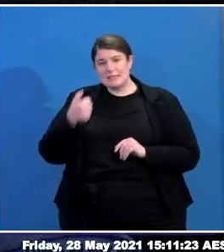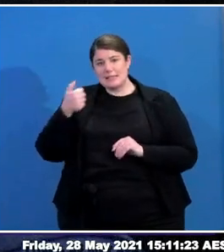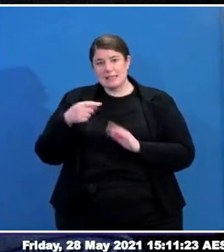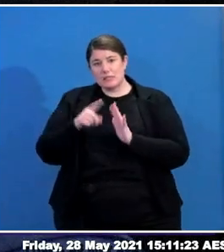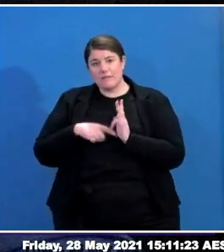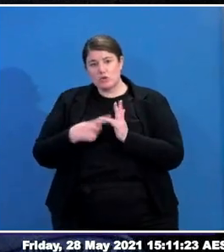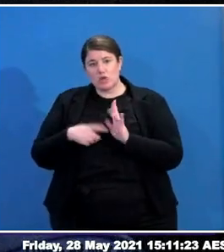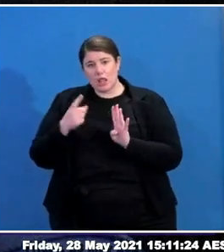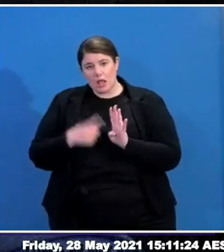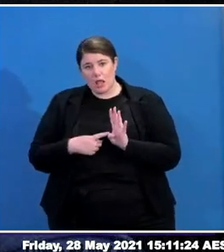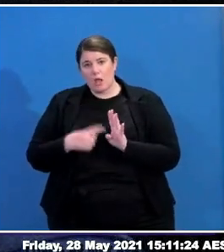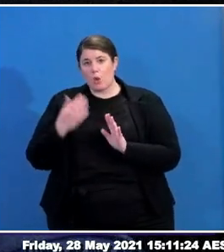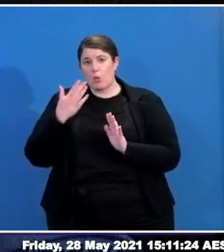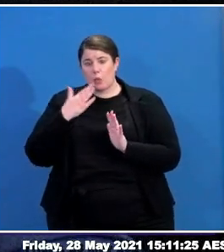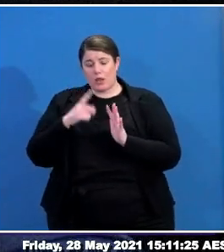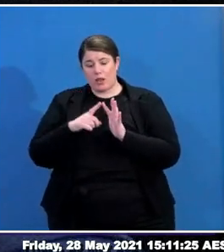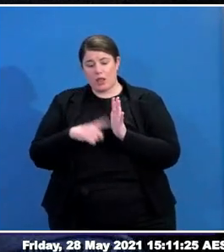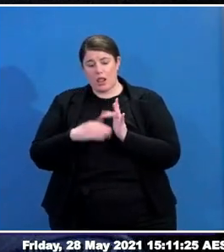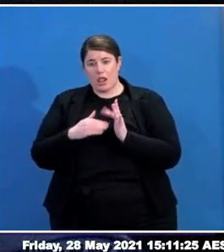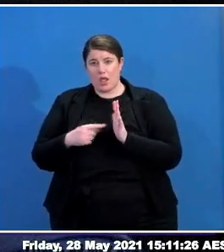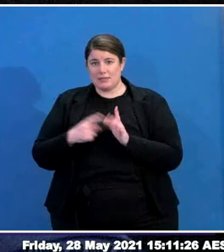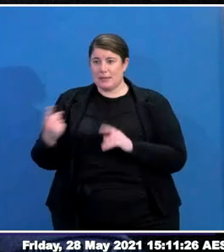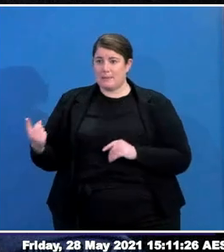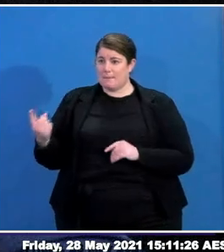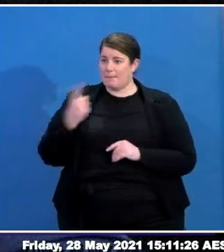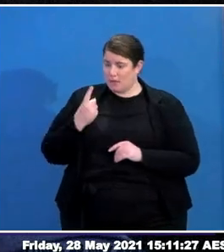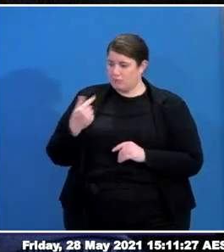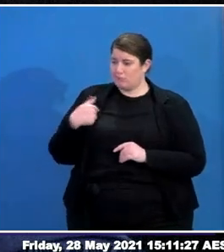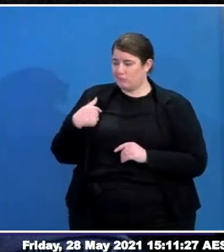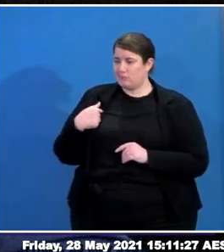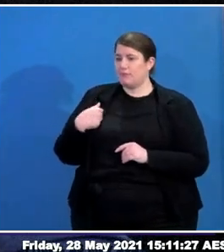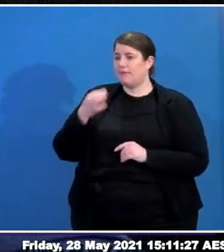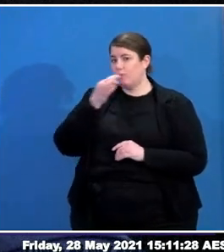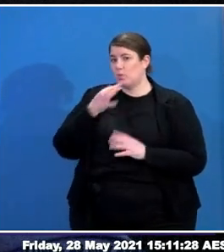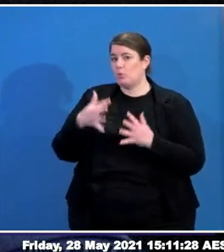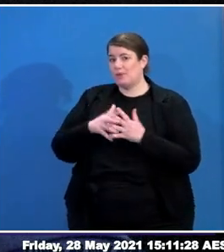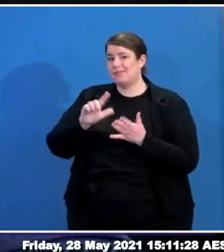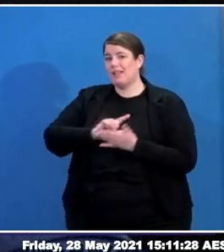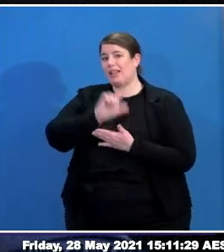I think when Eliza came back to us a couple of weeks later and said that